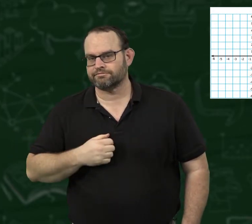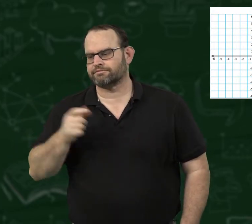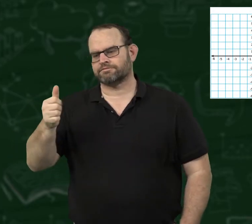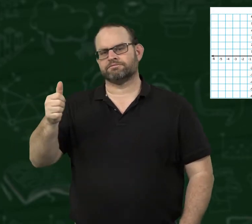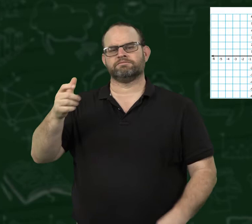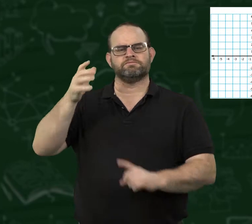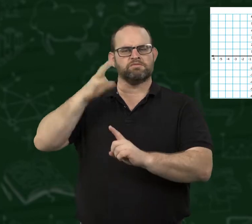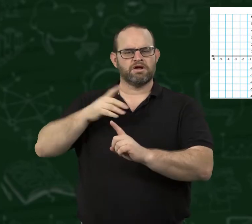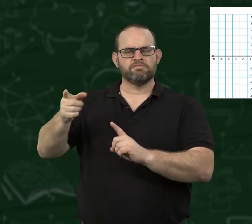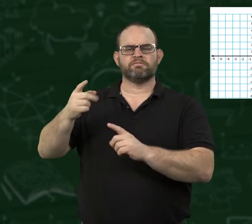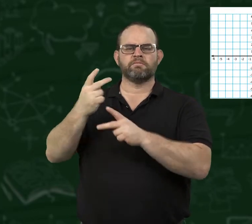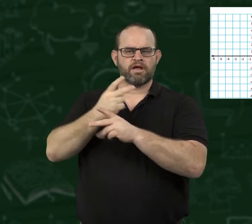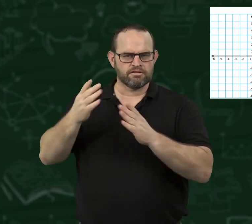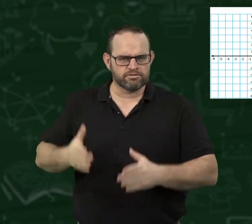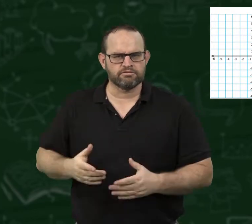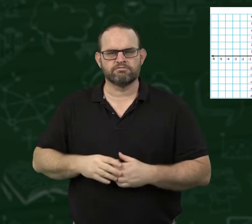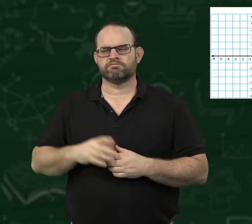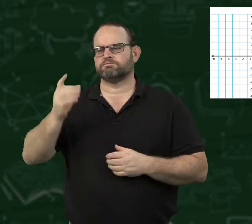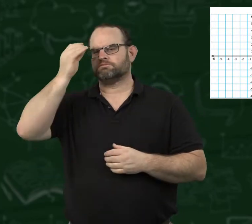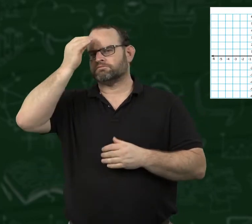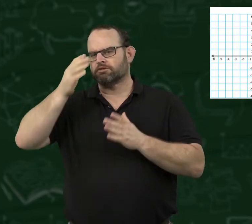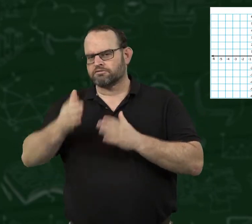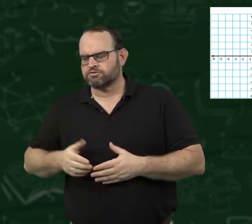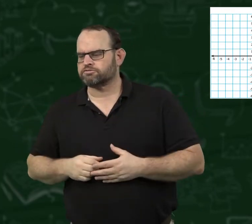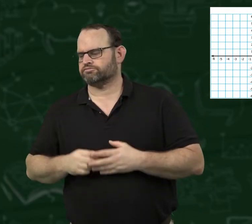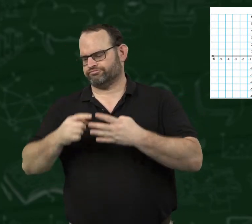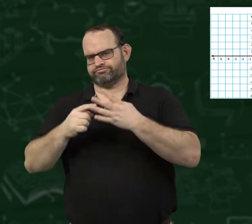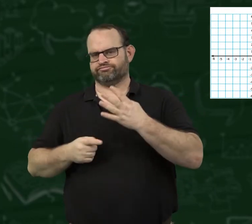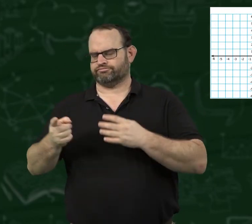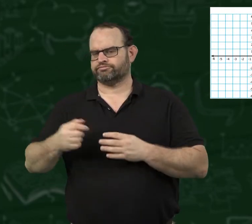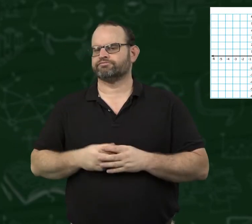He was a mathematician and a philosopher, among other things.